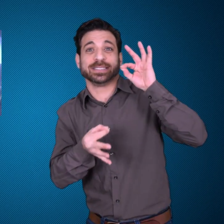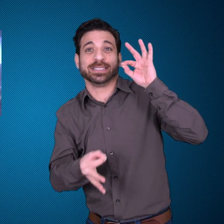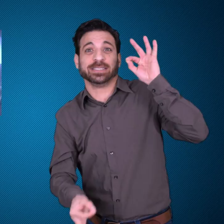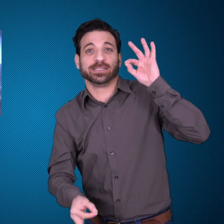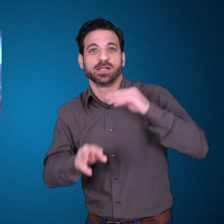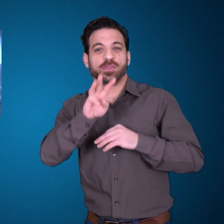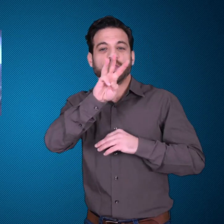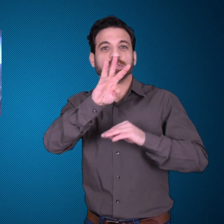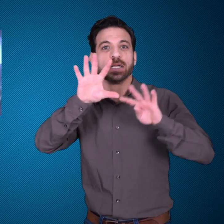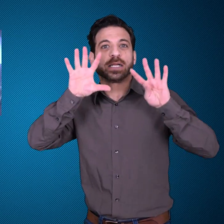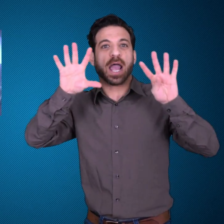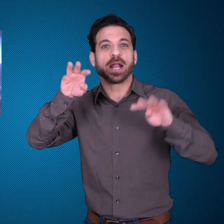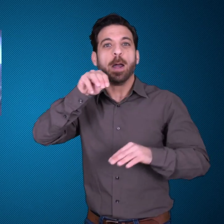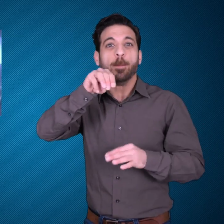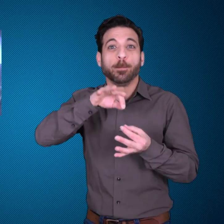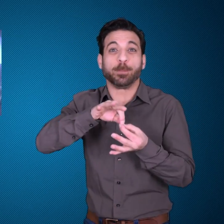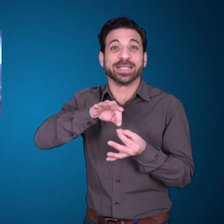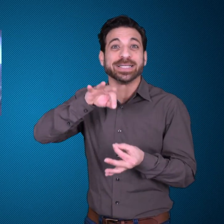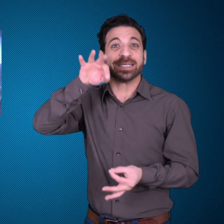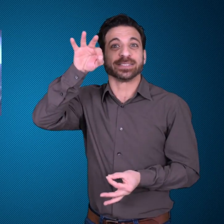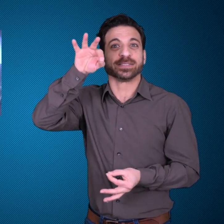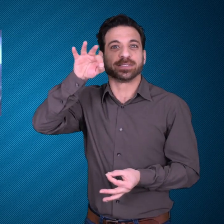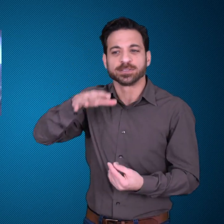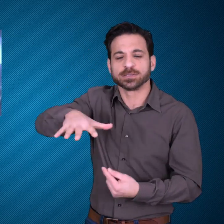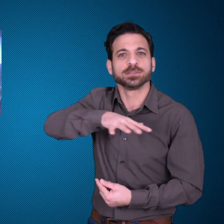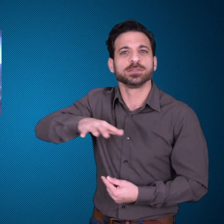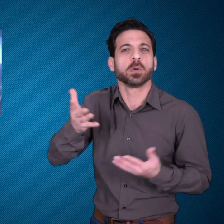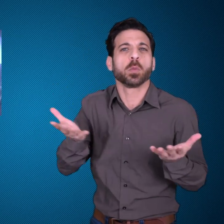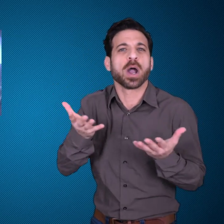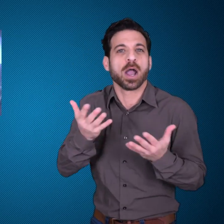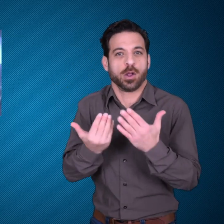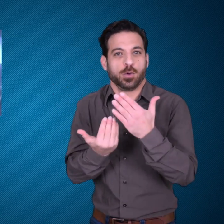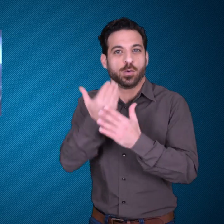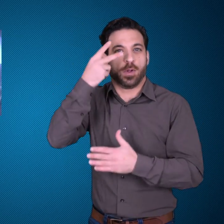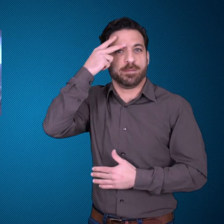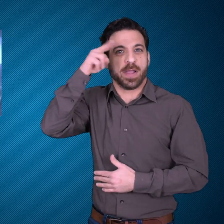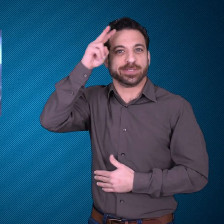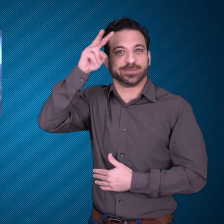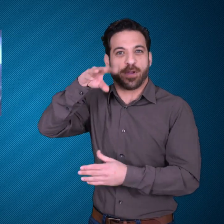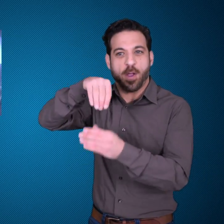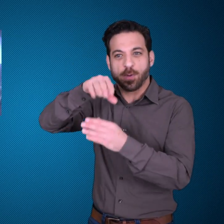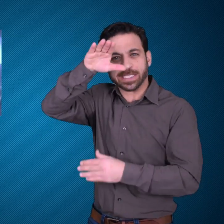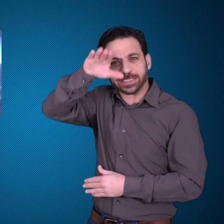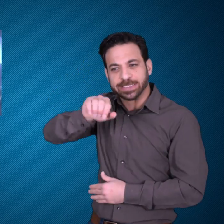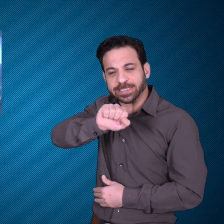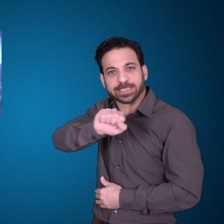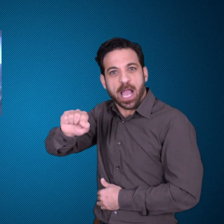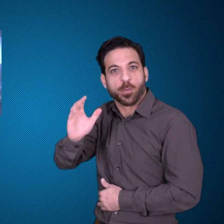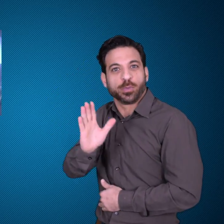after 20 minutes, during a freefall,